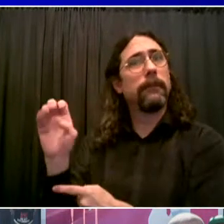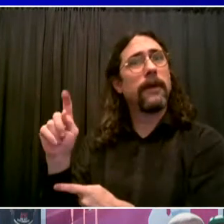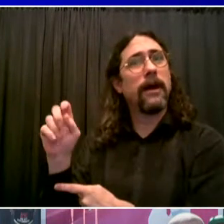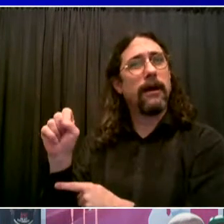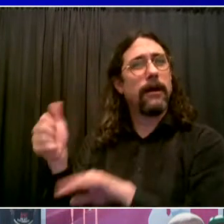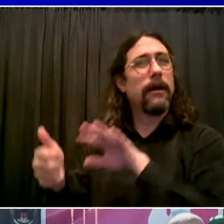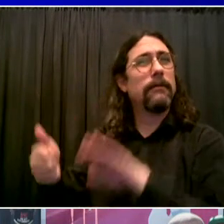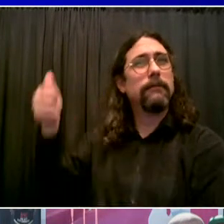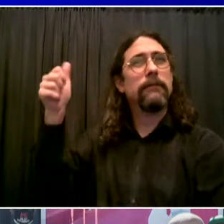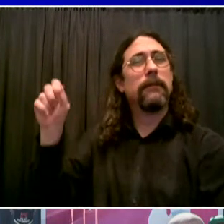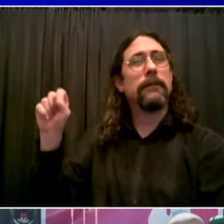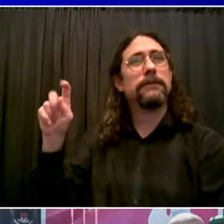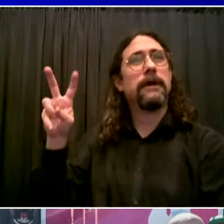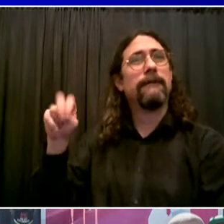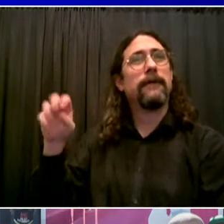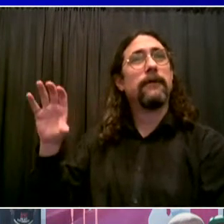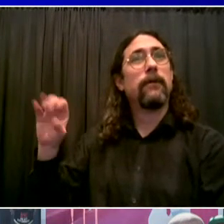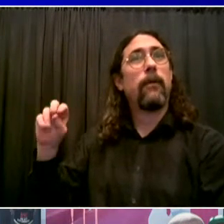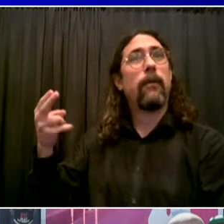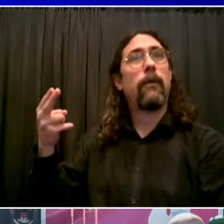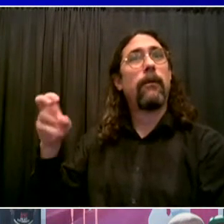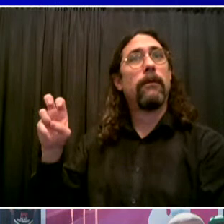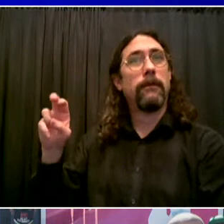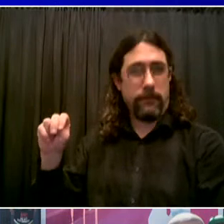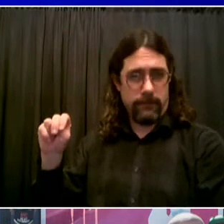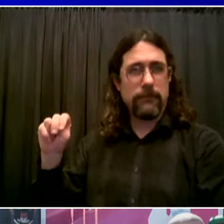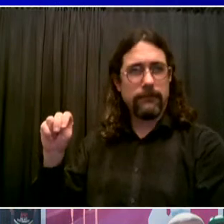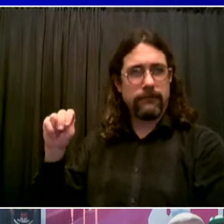FIELD. GREAT PARTNERS IN THE